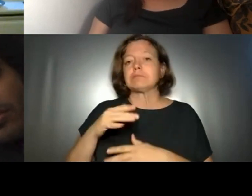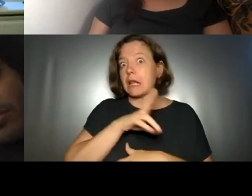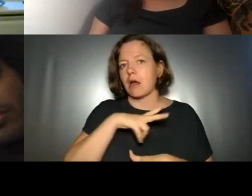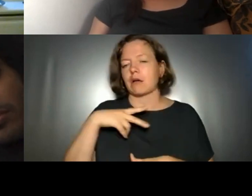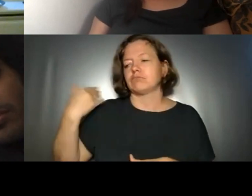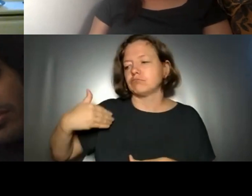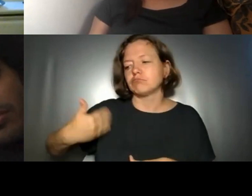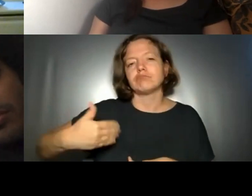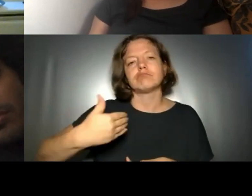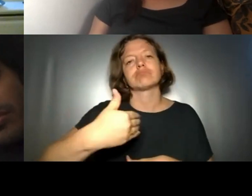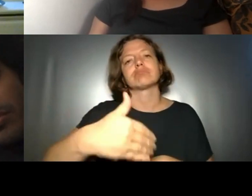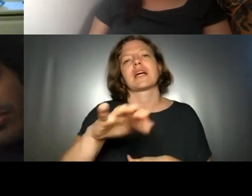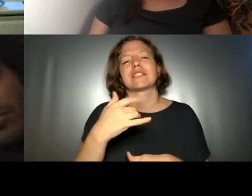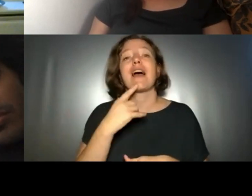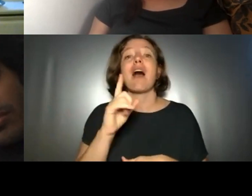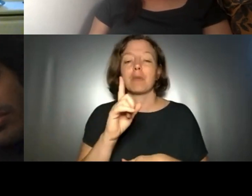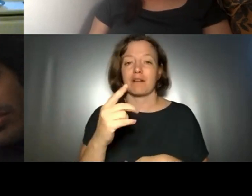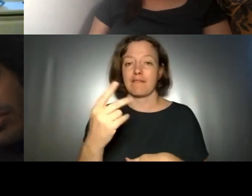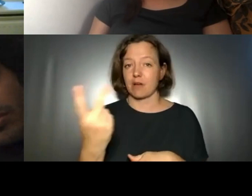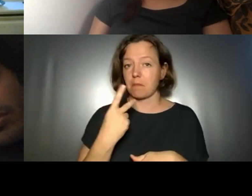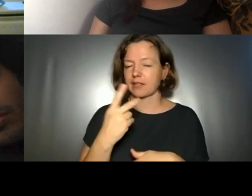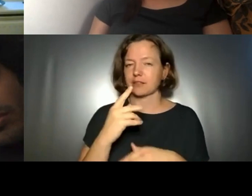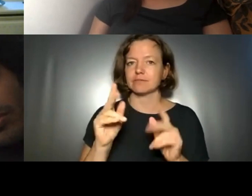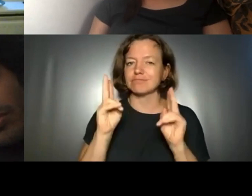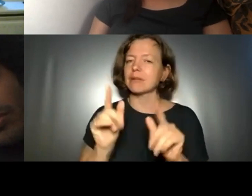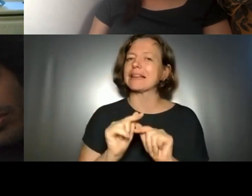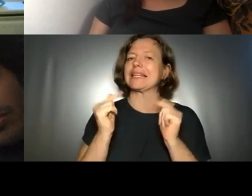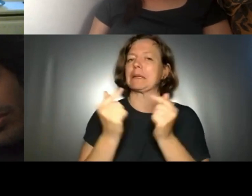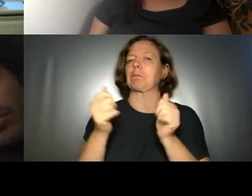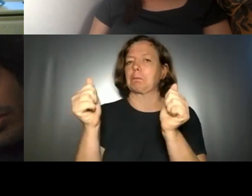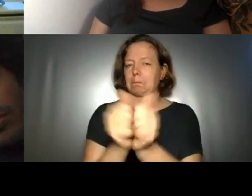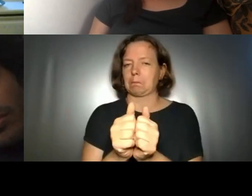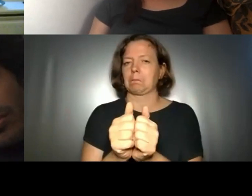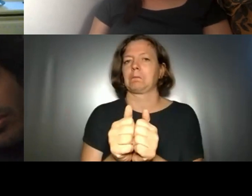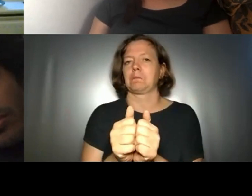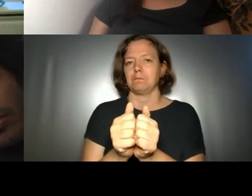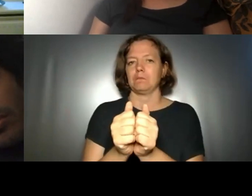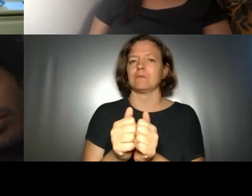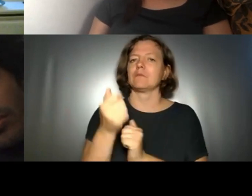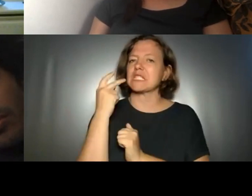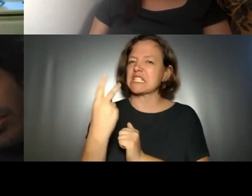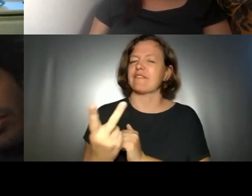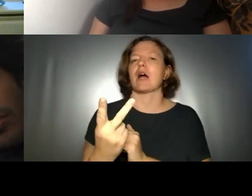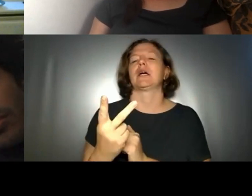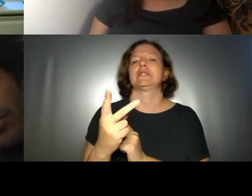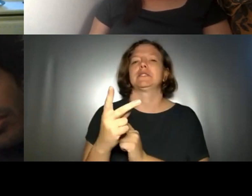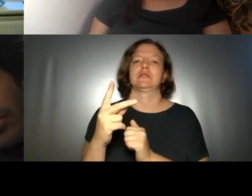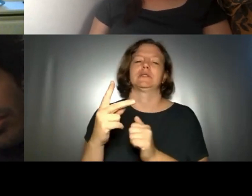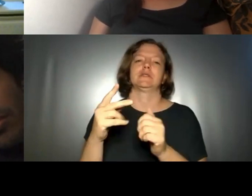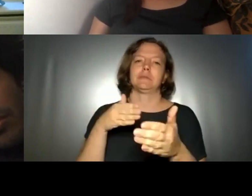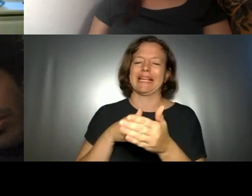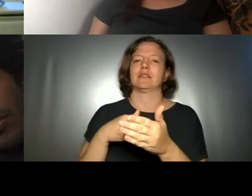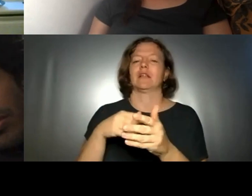But we were the first team of two disabled artists/scholars,